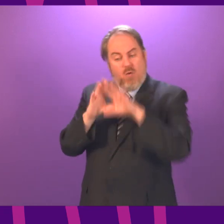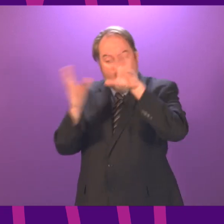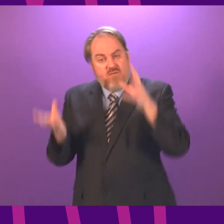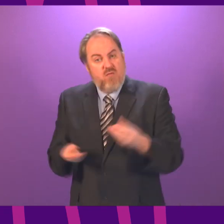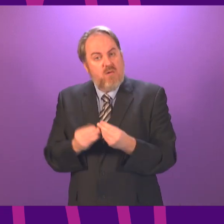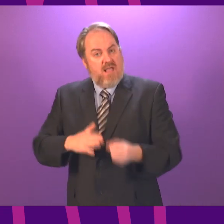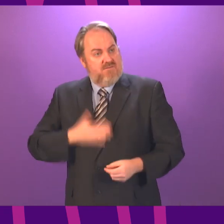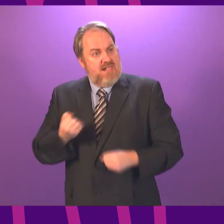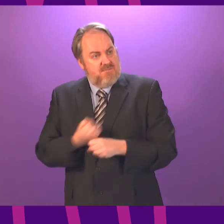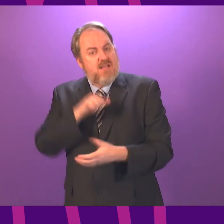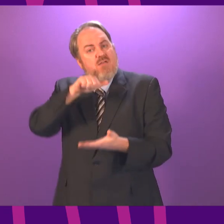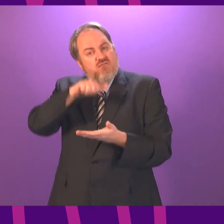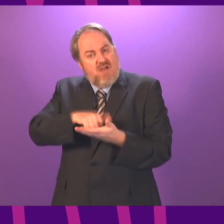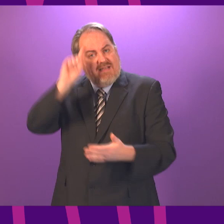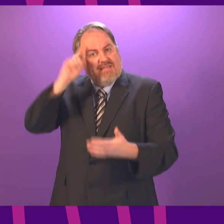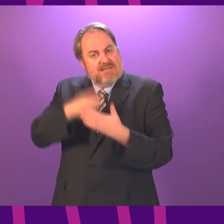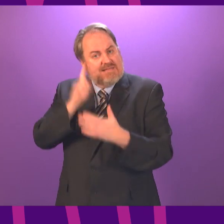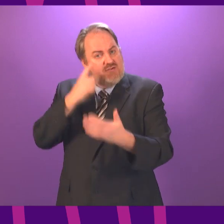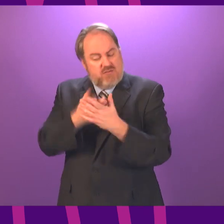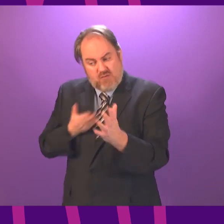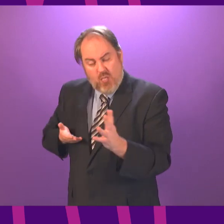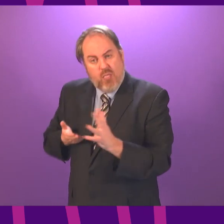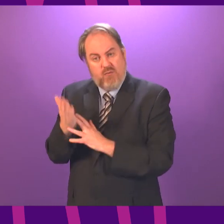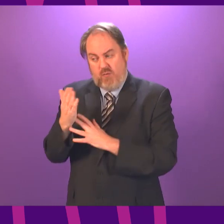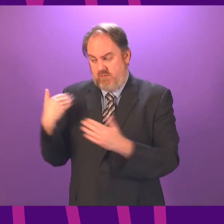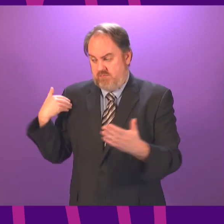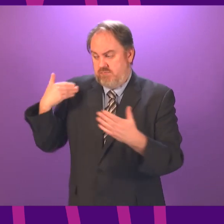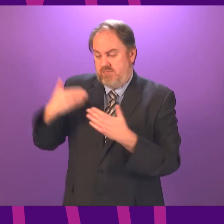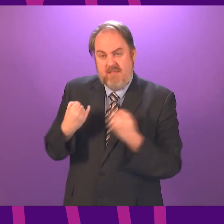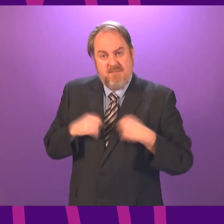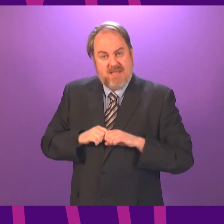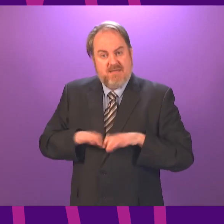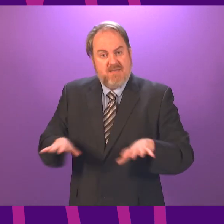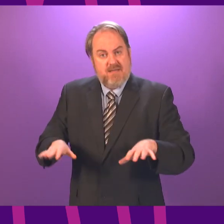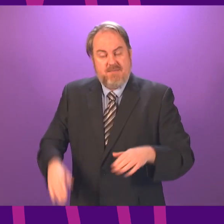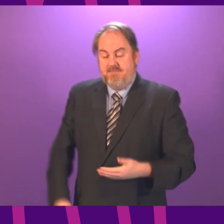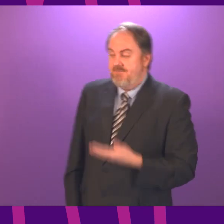to make sure that the NHS and wider society are properly equipped. Ruth Davidson: The First Minister stands there telling us